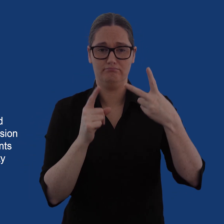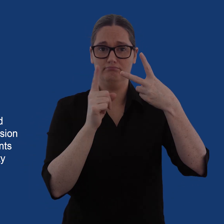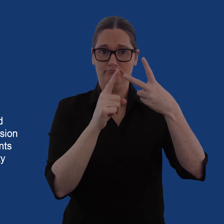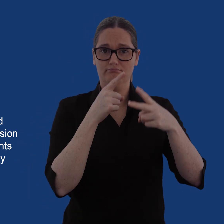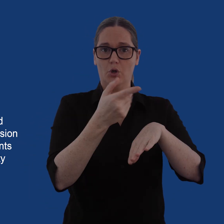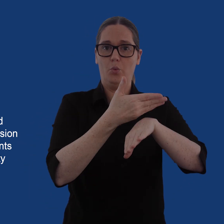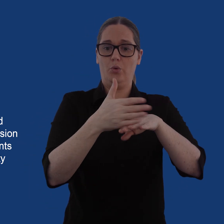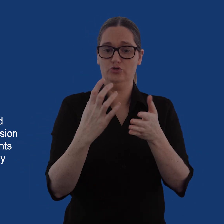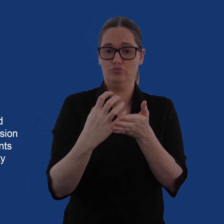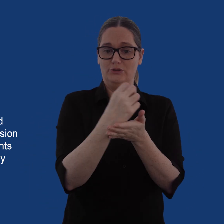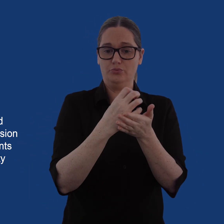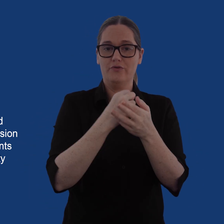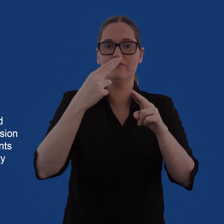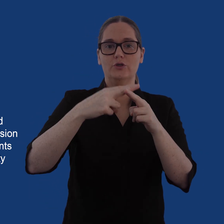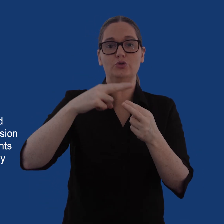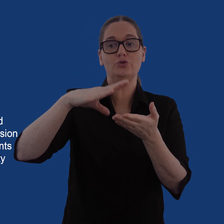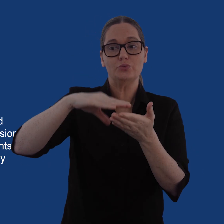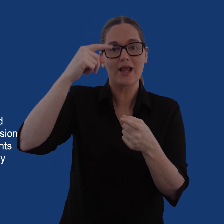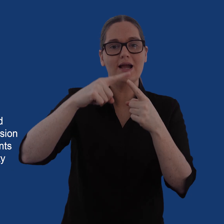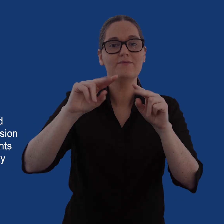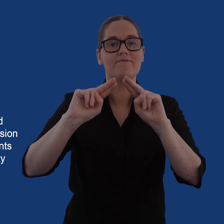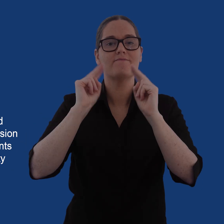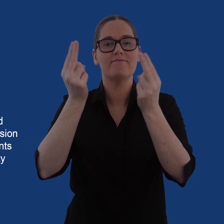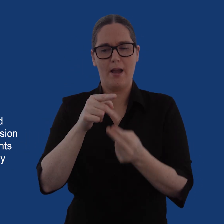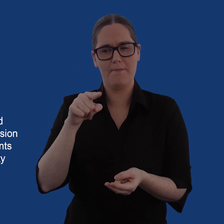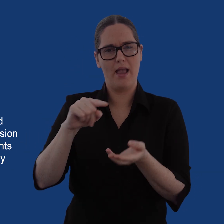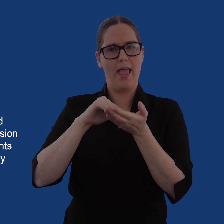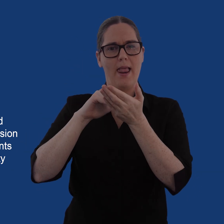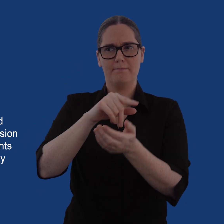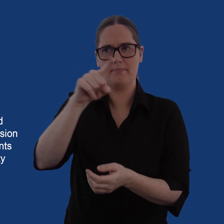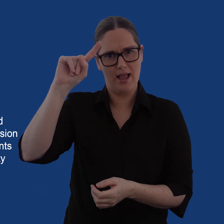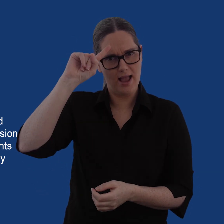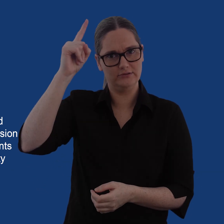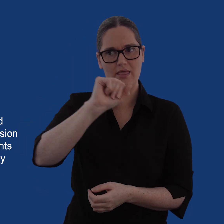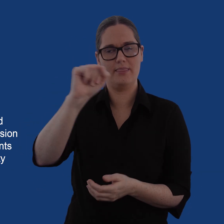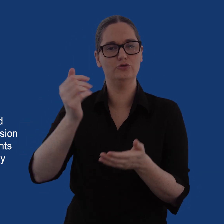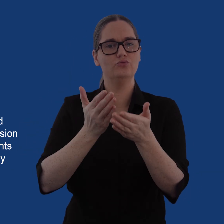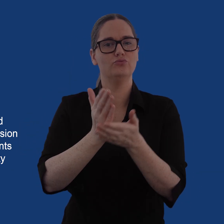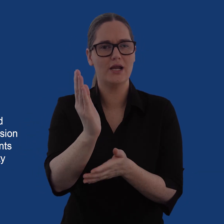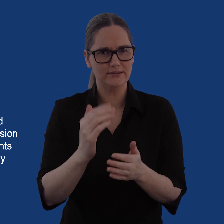• New resources for students and their families to help them understand their rights.